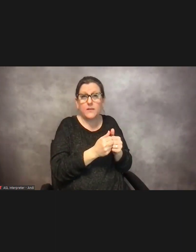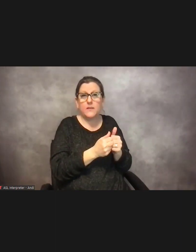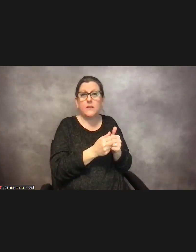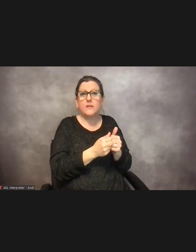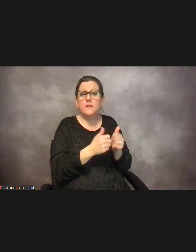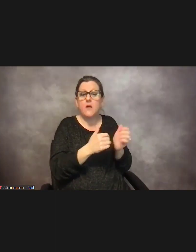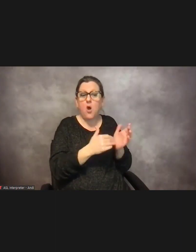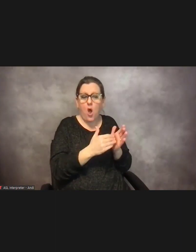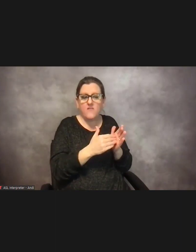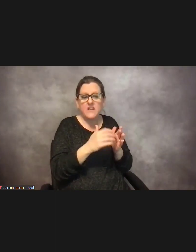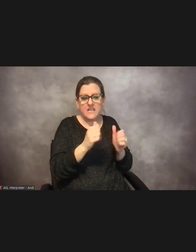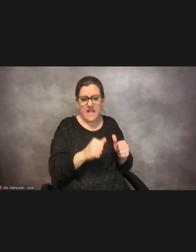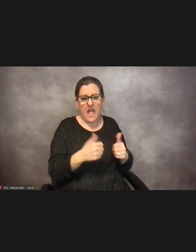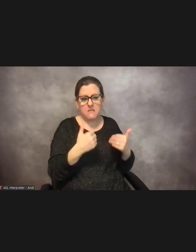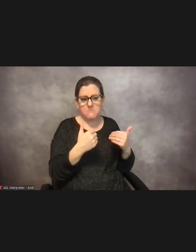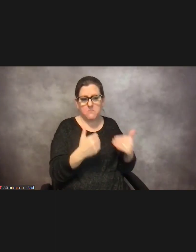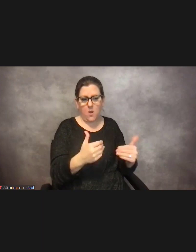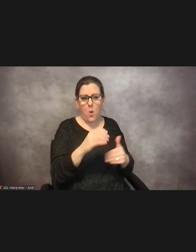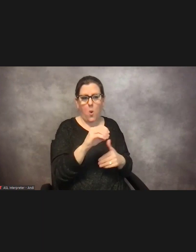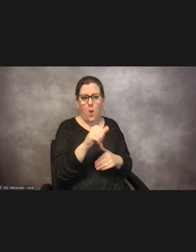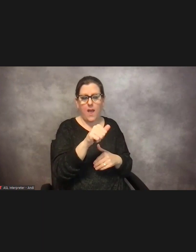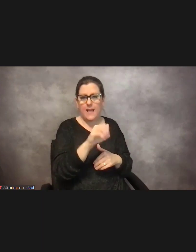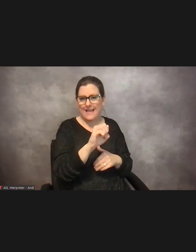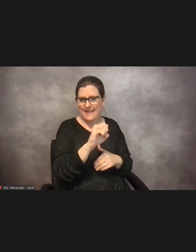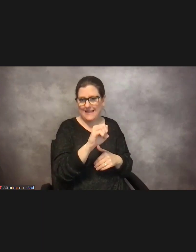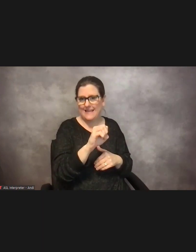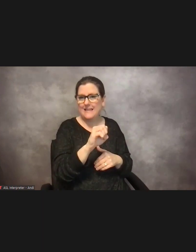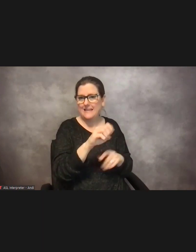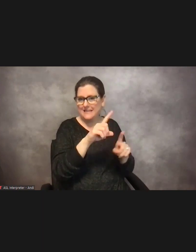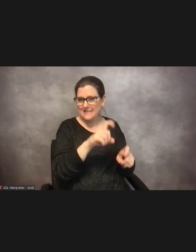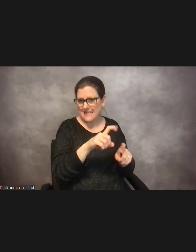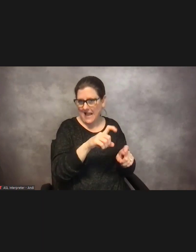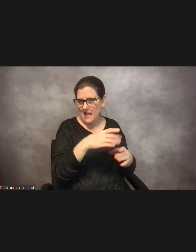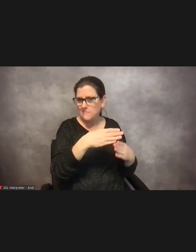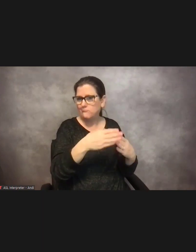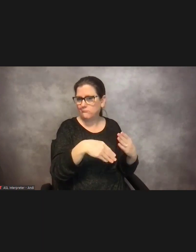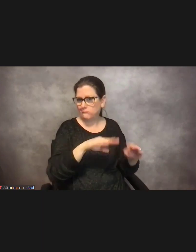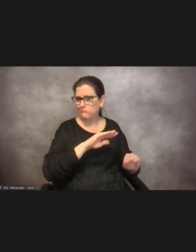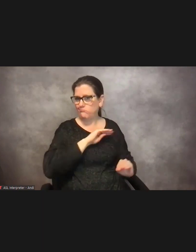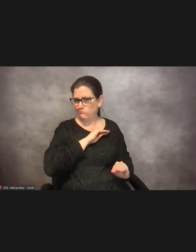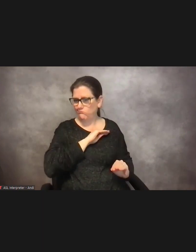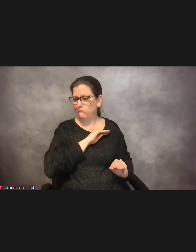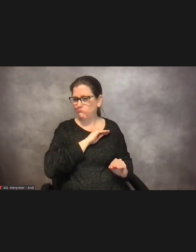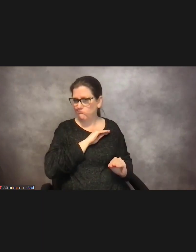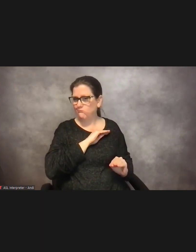we can, often, get an OAE complete on those kids and be able to at